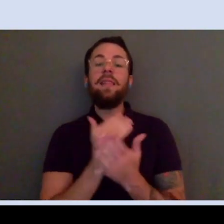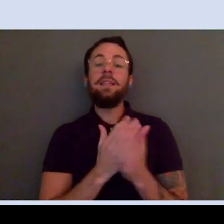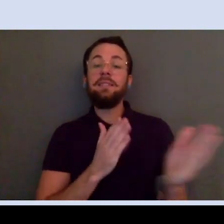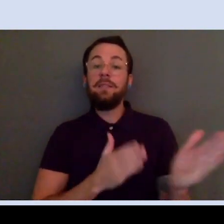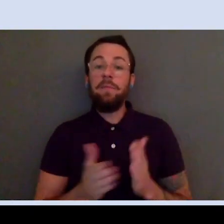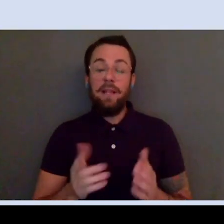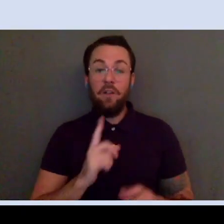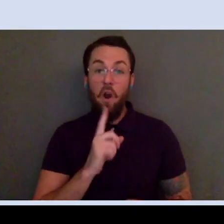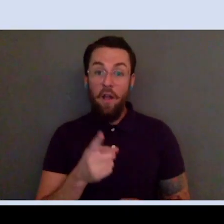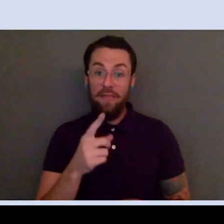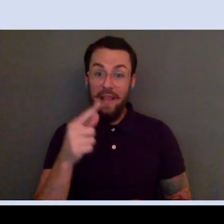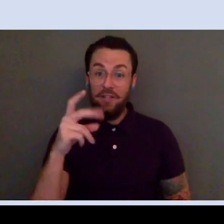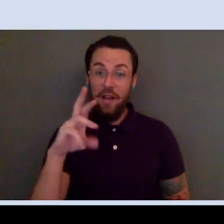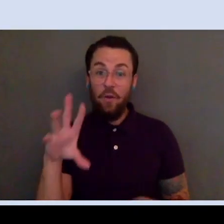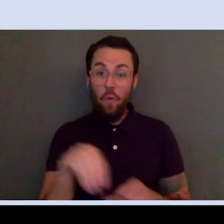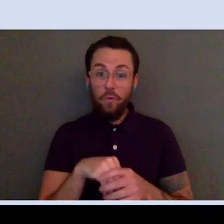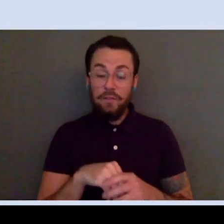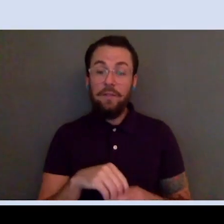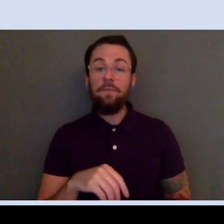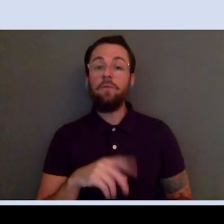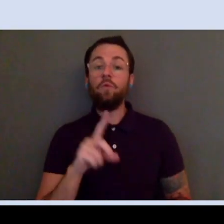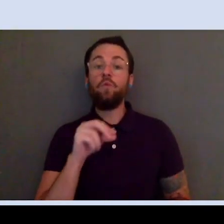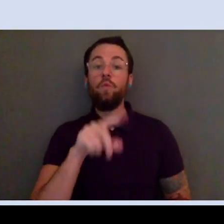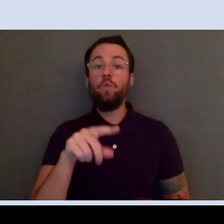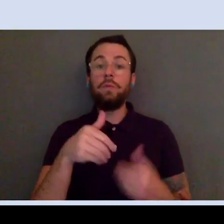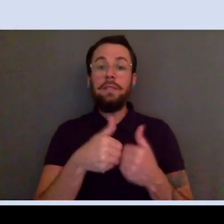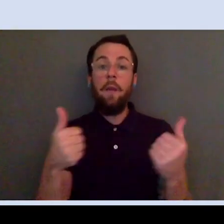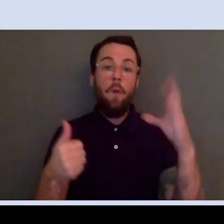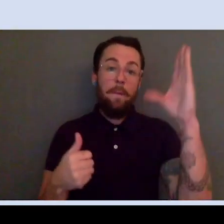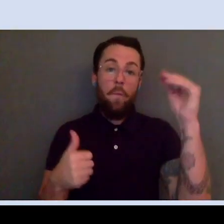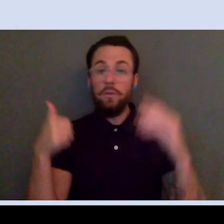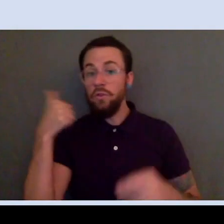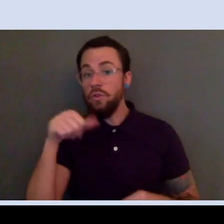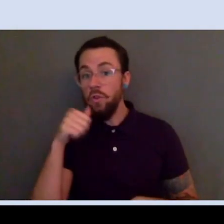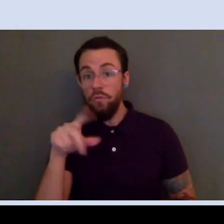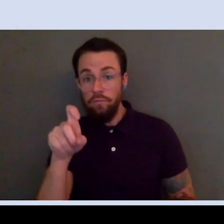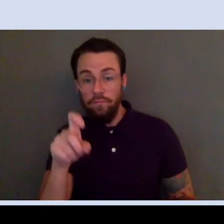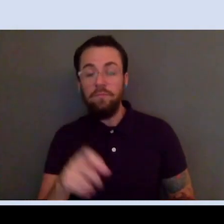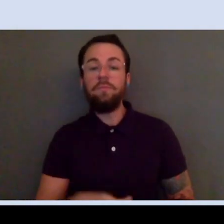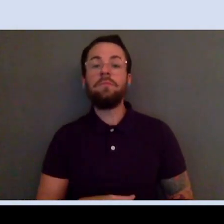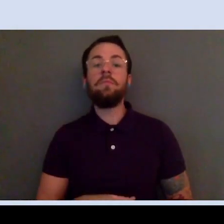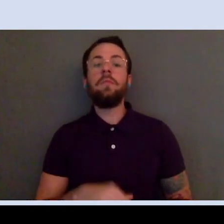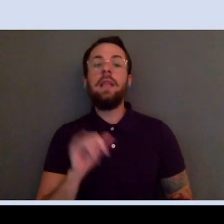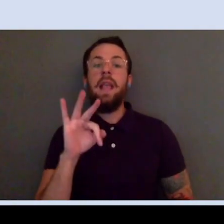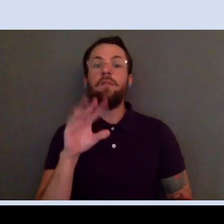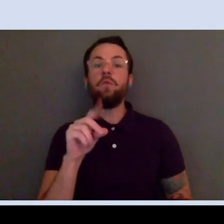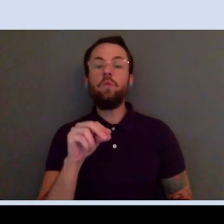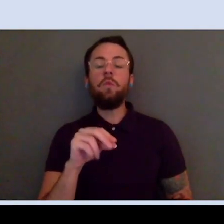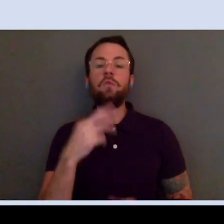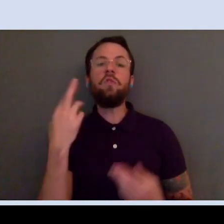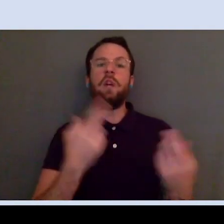So thoughts for you is considering how far along your school is with that plan. Look at your lesson plans.